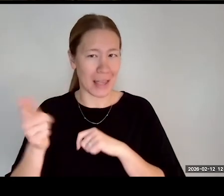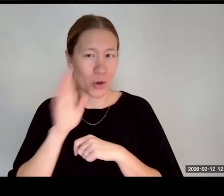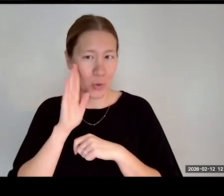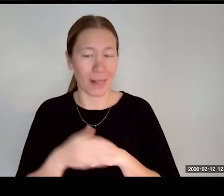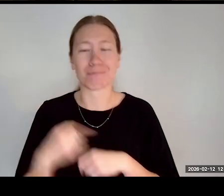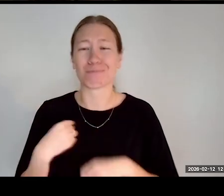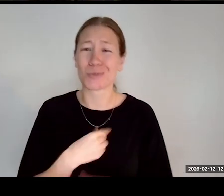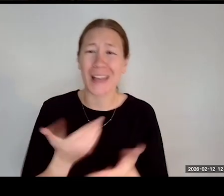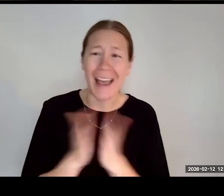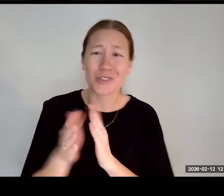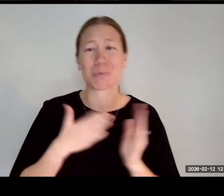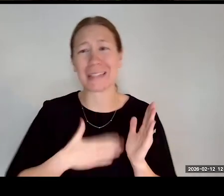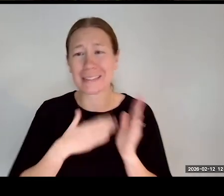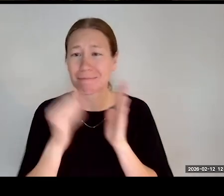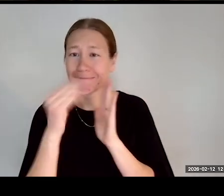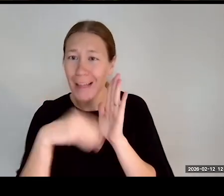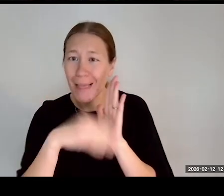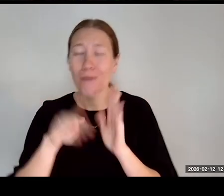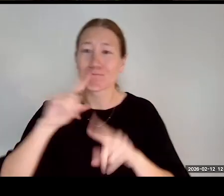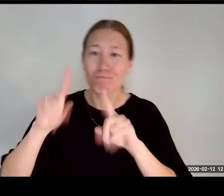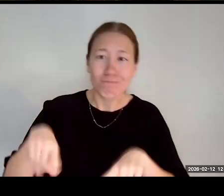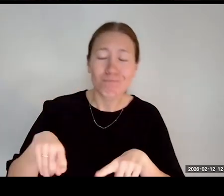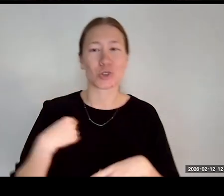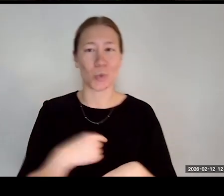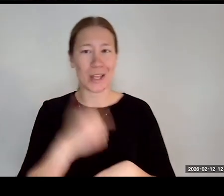so we know what you think, we know what to keep, and what to improve for next time.